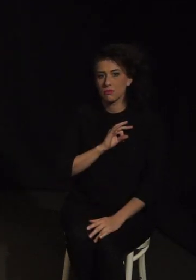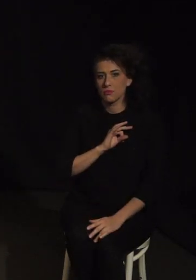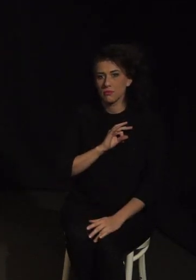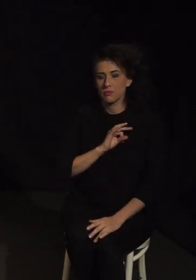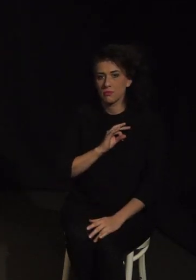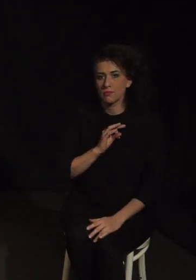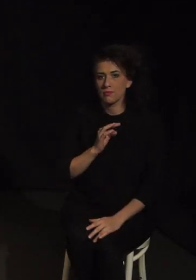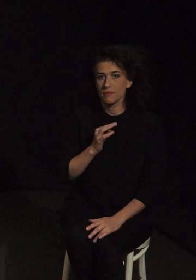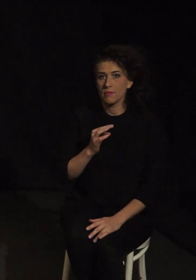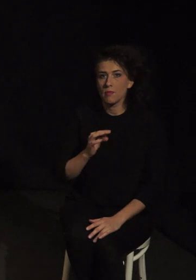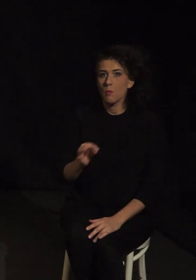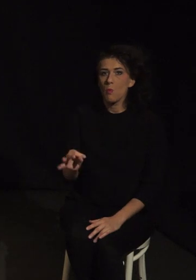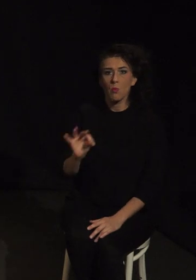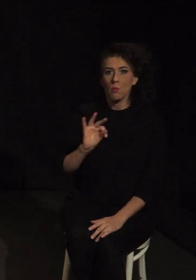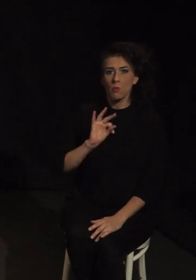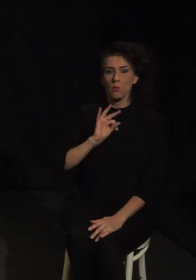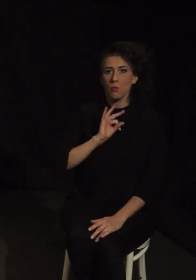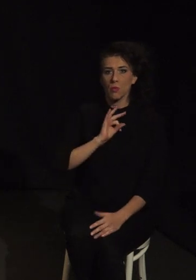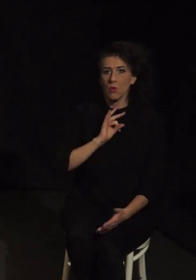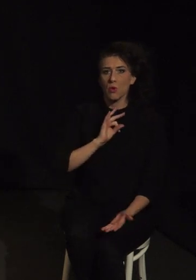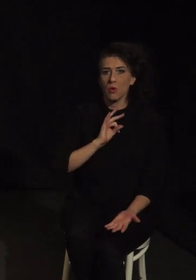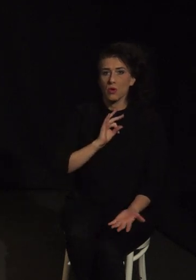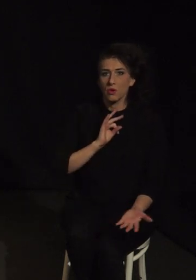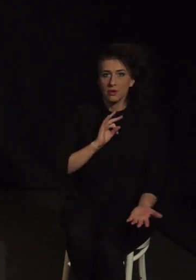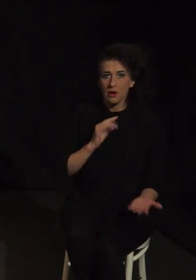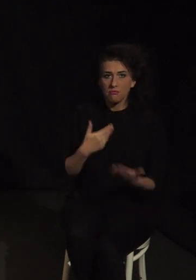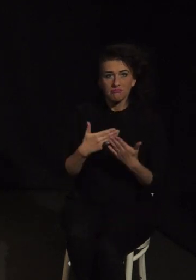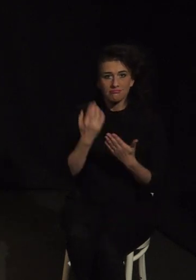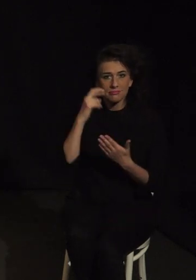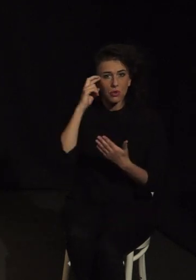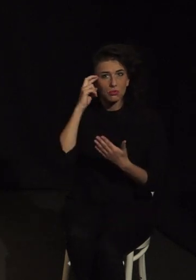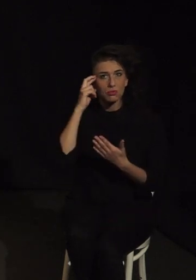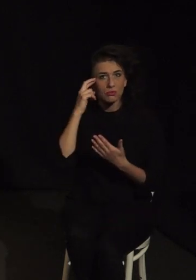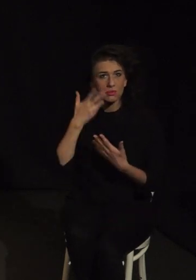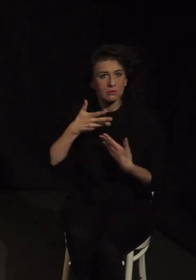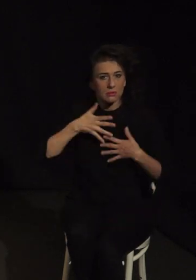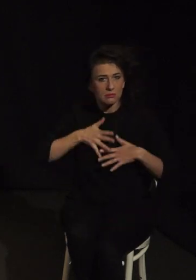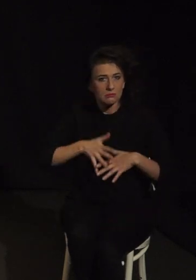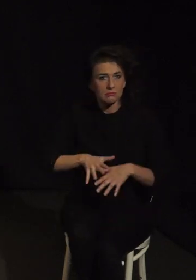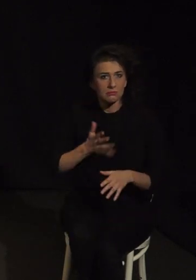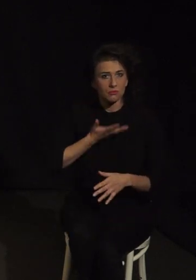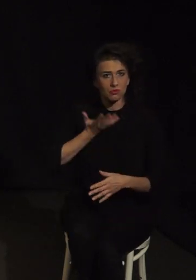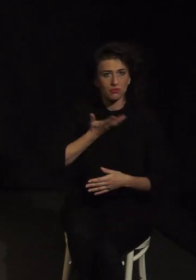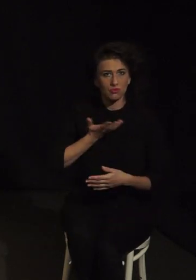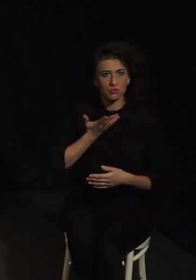I begin to understand what I'm saying thanks to the caesura.